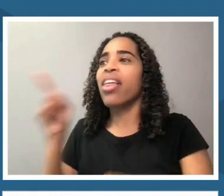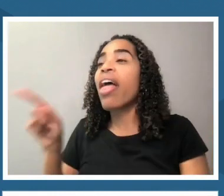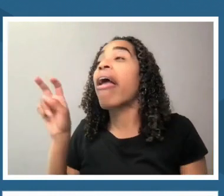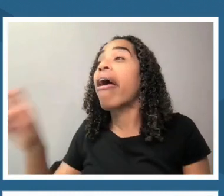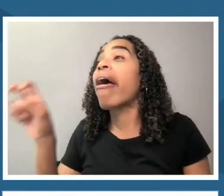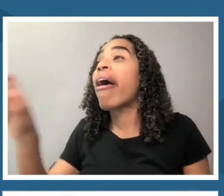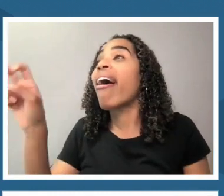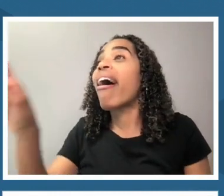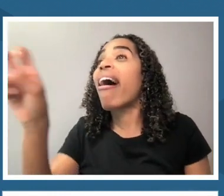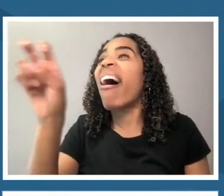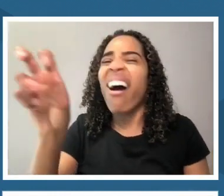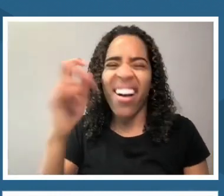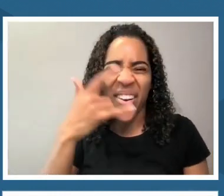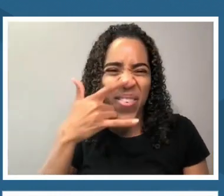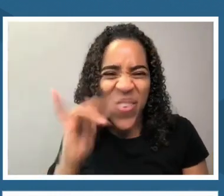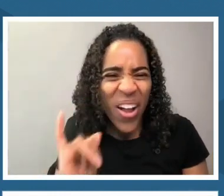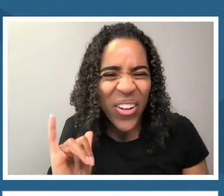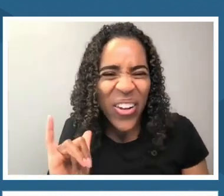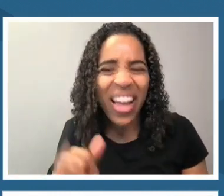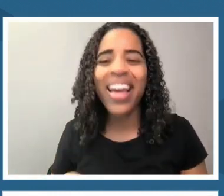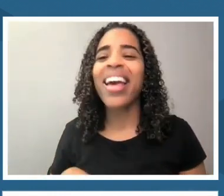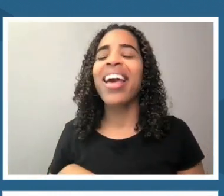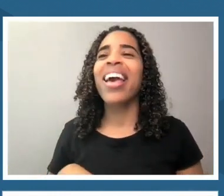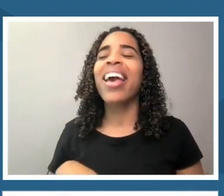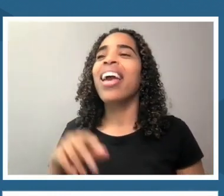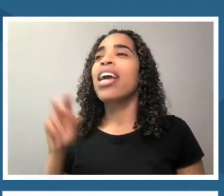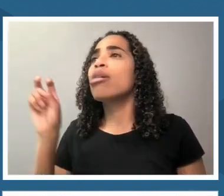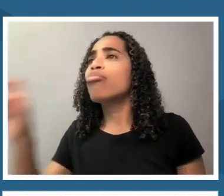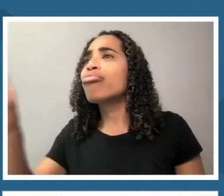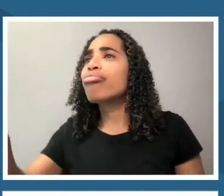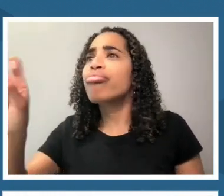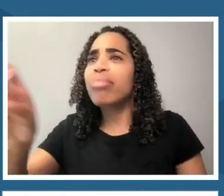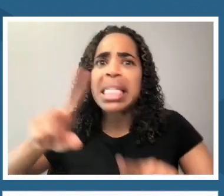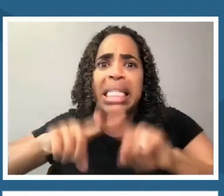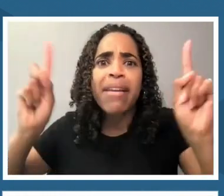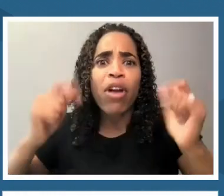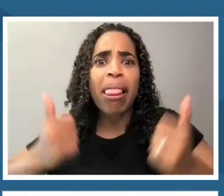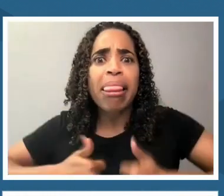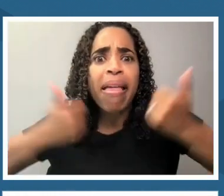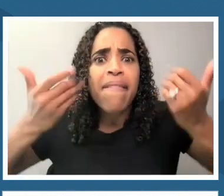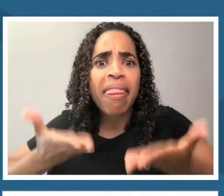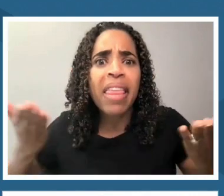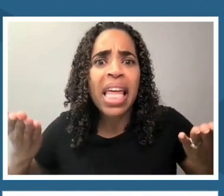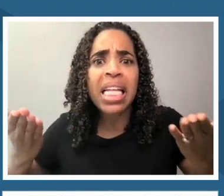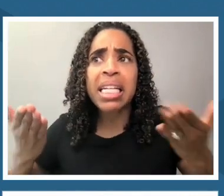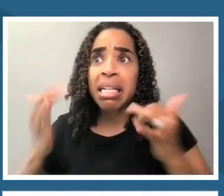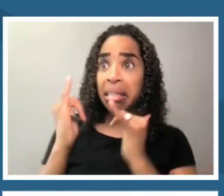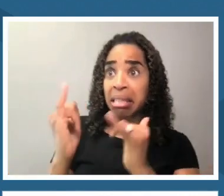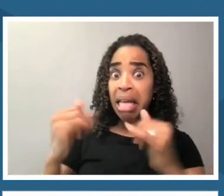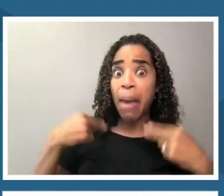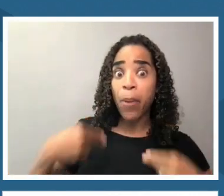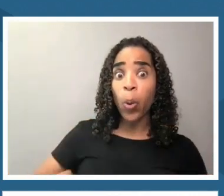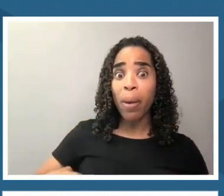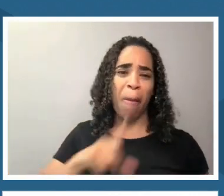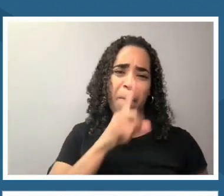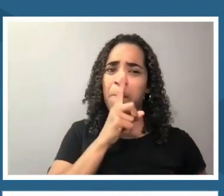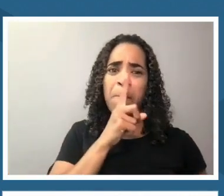uh also the life that they explore on these planets are so unlike the life